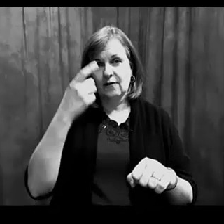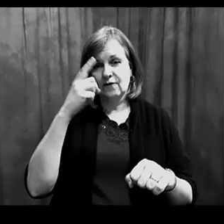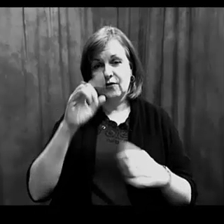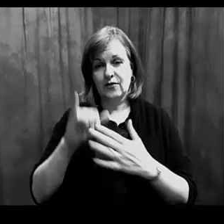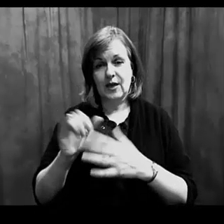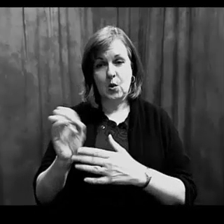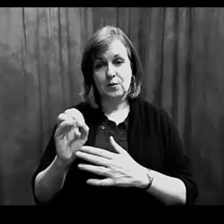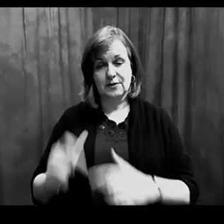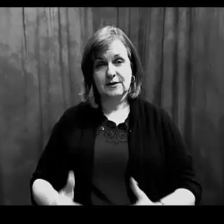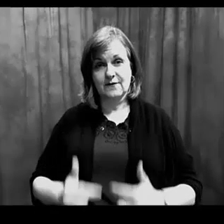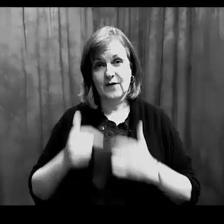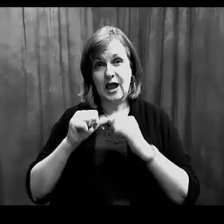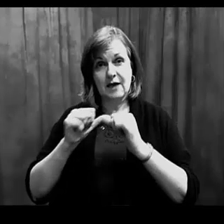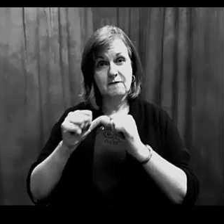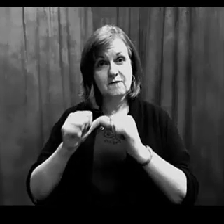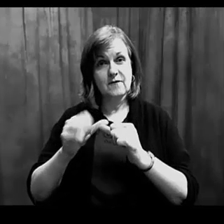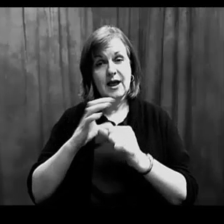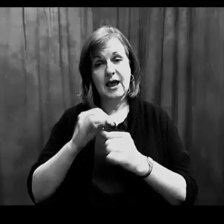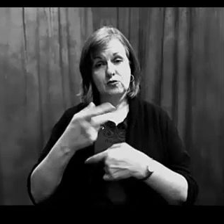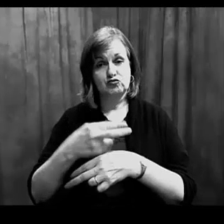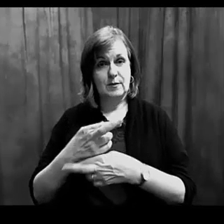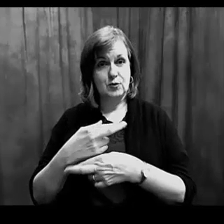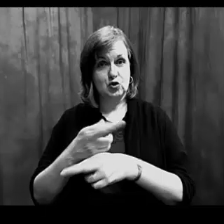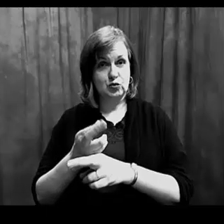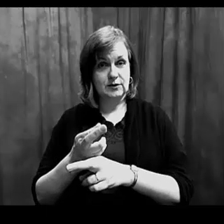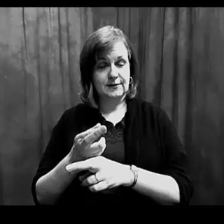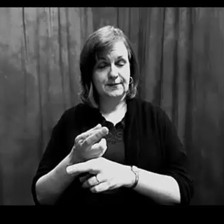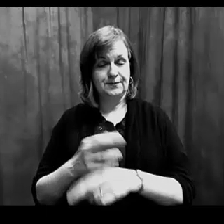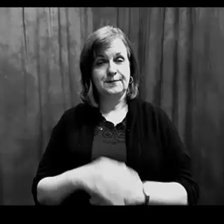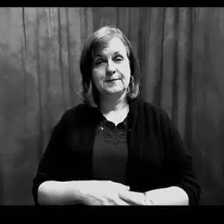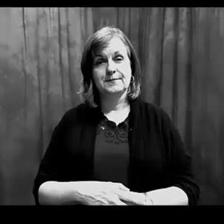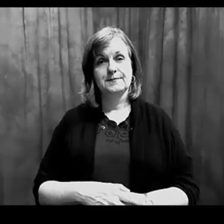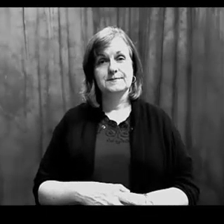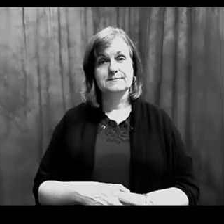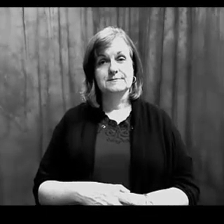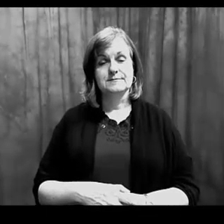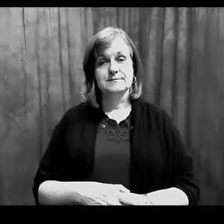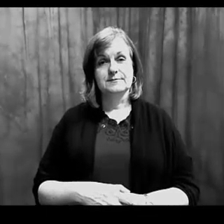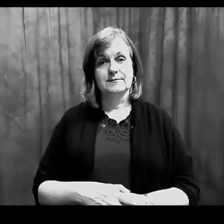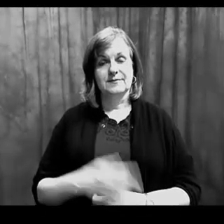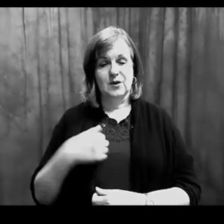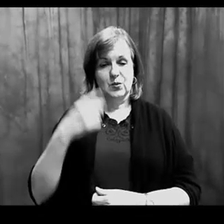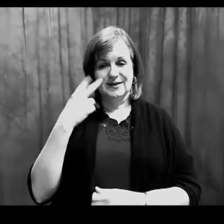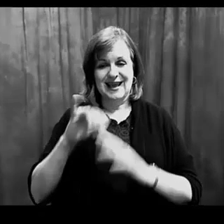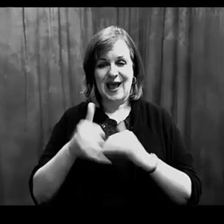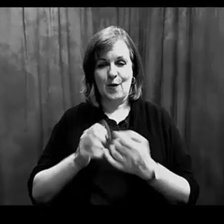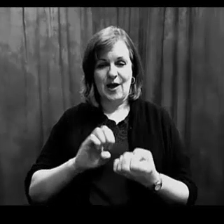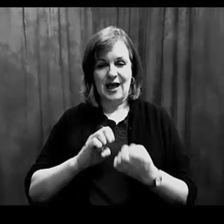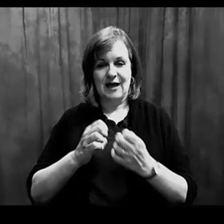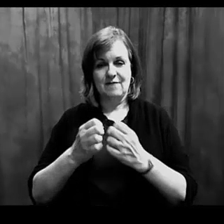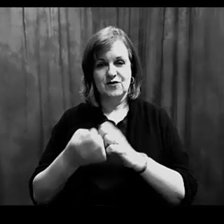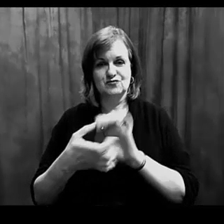or the potential for that organism to survive -- and eventually reproduce -- so we'll look alot